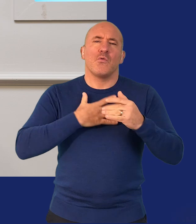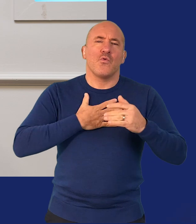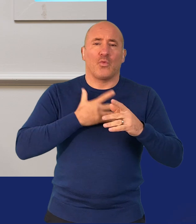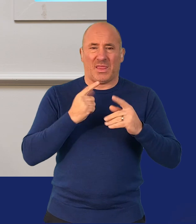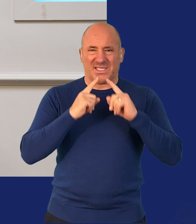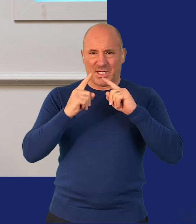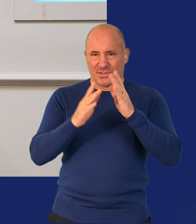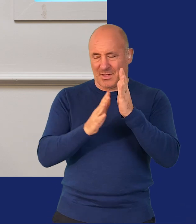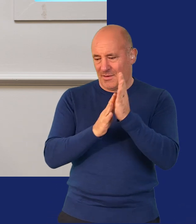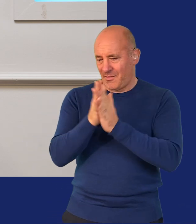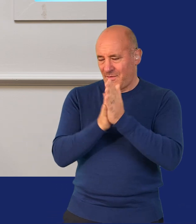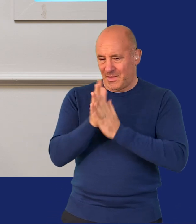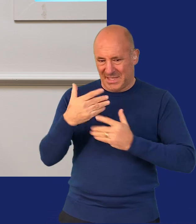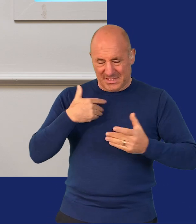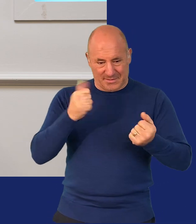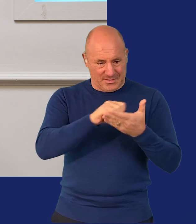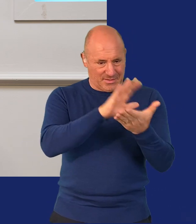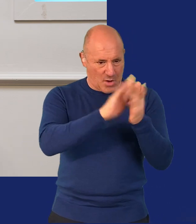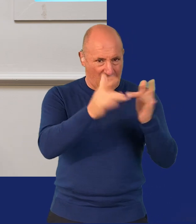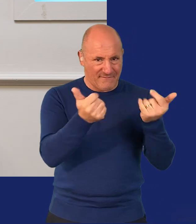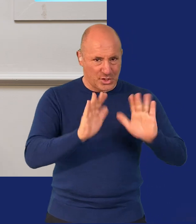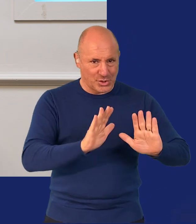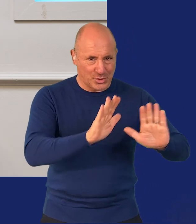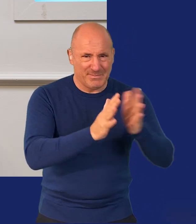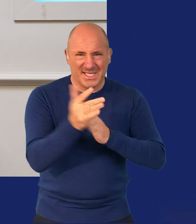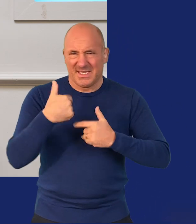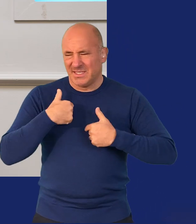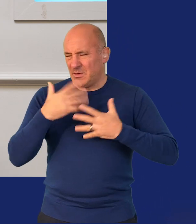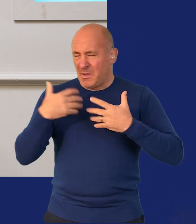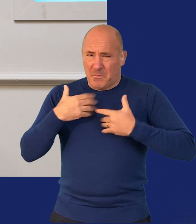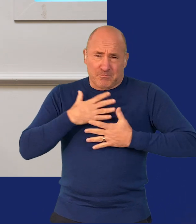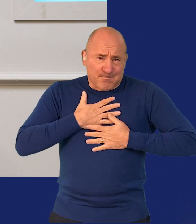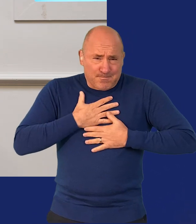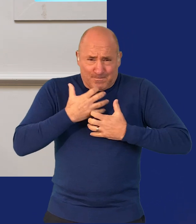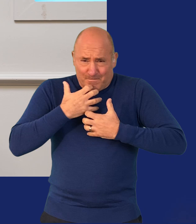the teacher to do that stuff that they're passionate about and that they're energetic about, you know.